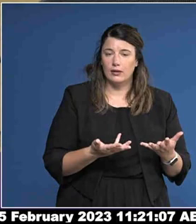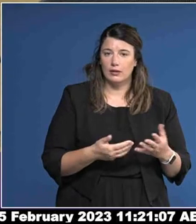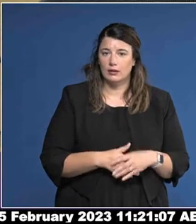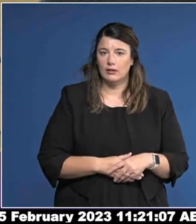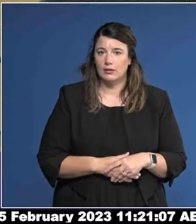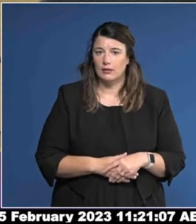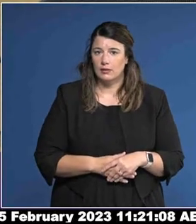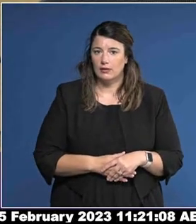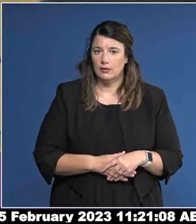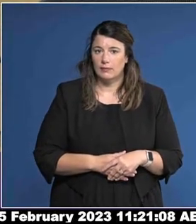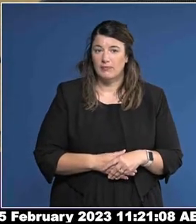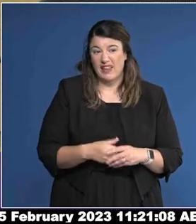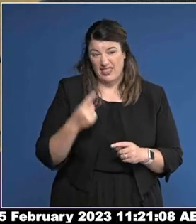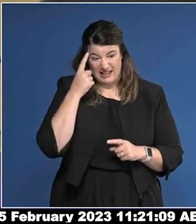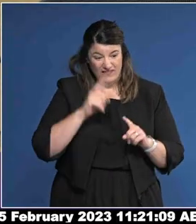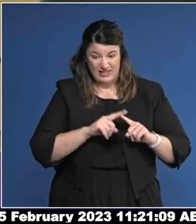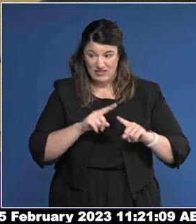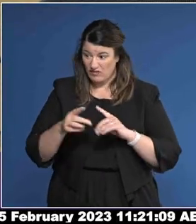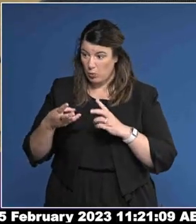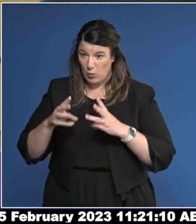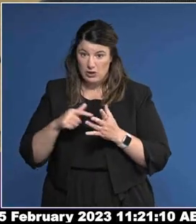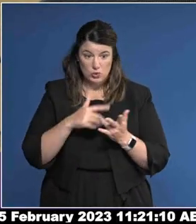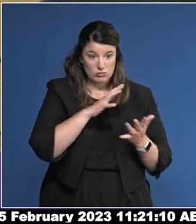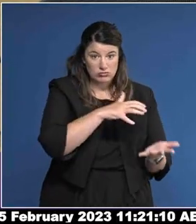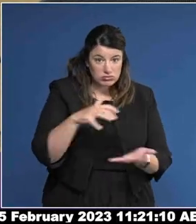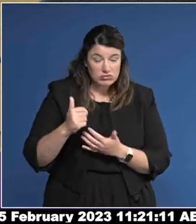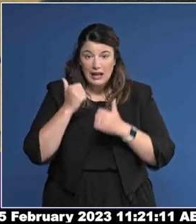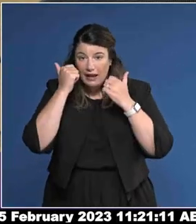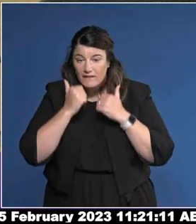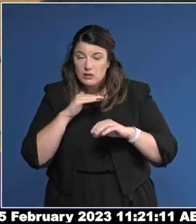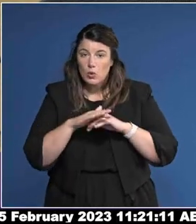alternative strategies for collecting evidence about the quality of practice.